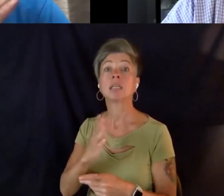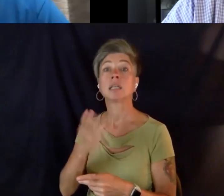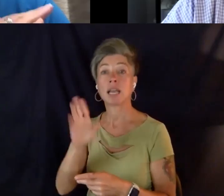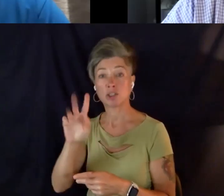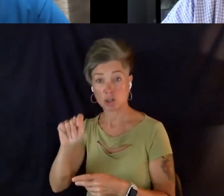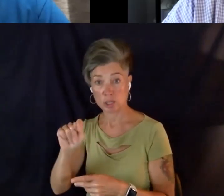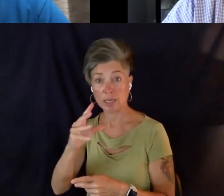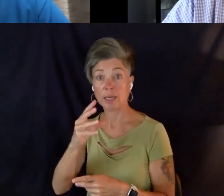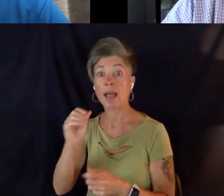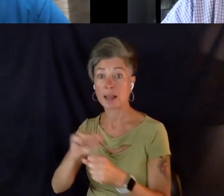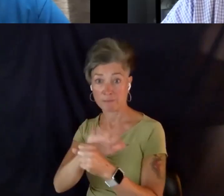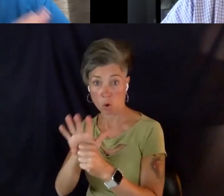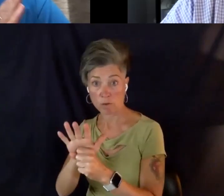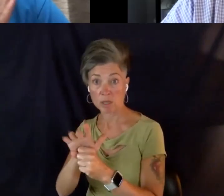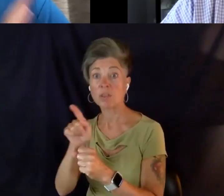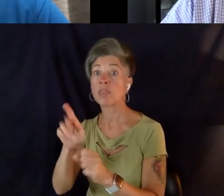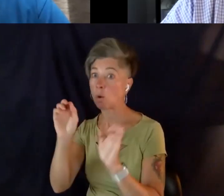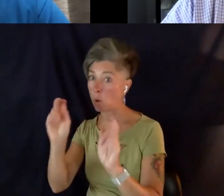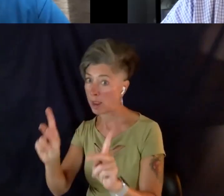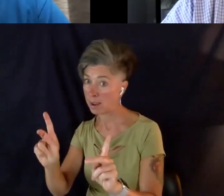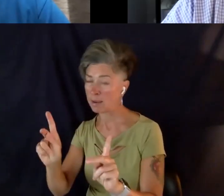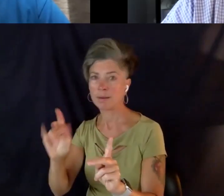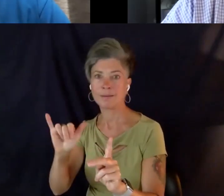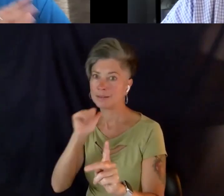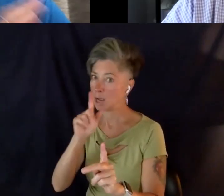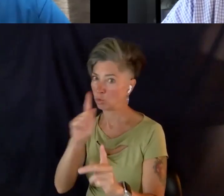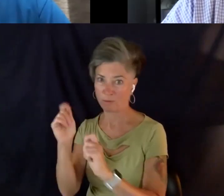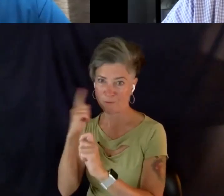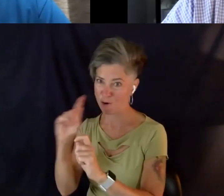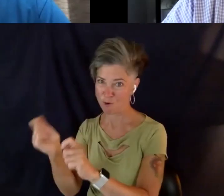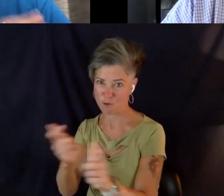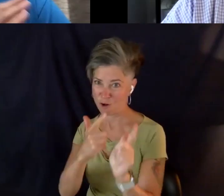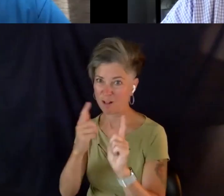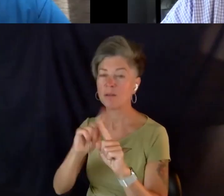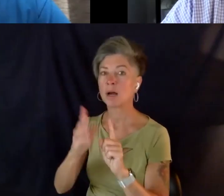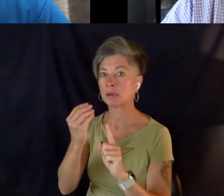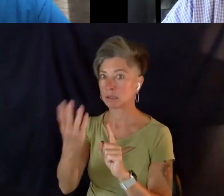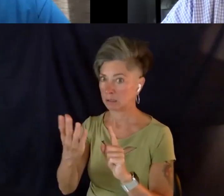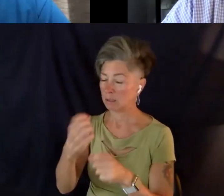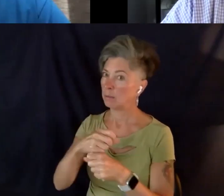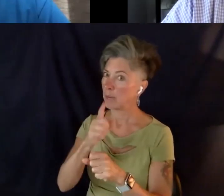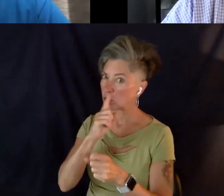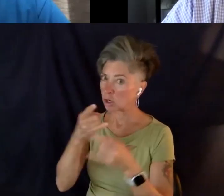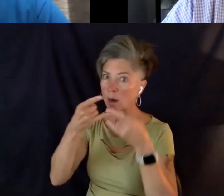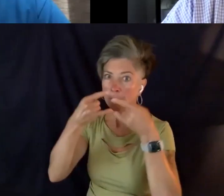That doesn't mean that that's the case for everyone, so I just wanna put the plug in to make sure that you're wearing your masks and staying six feet away from people